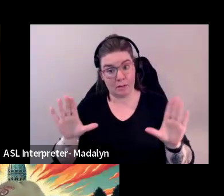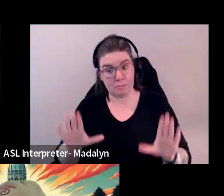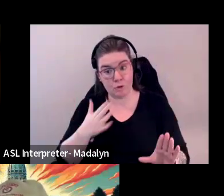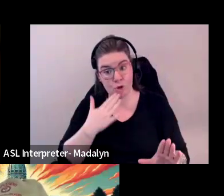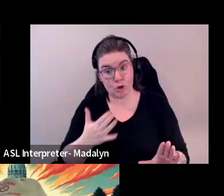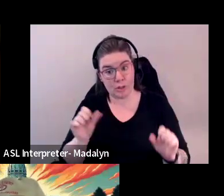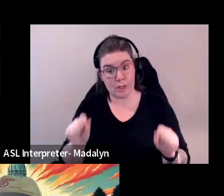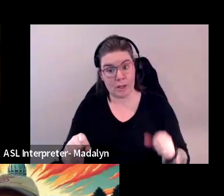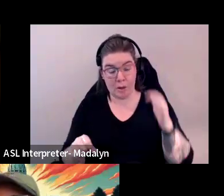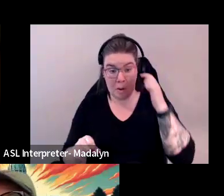Tom Olin: they're